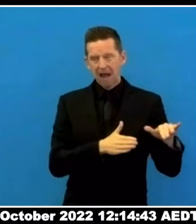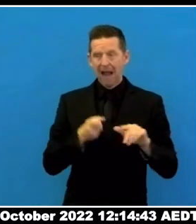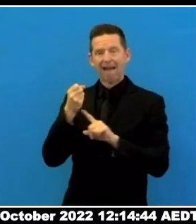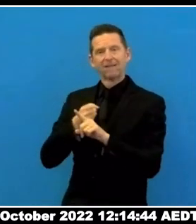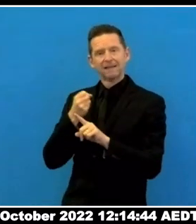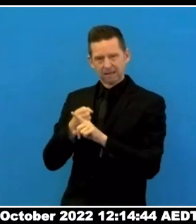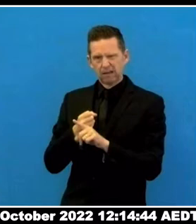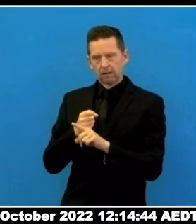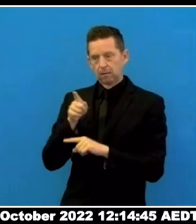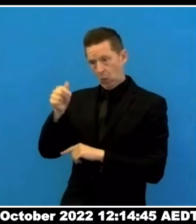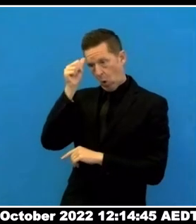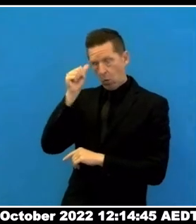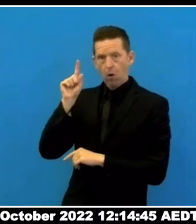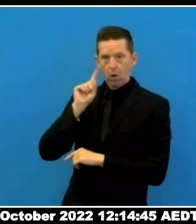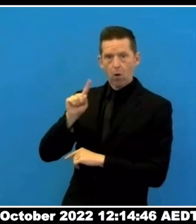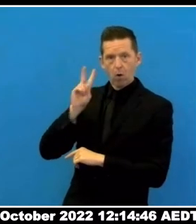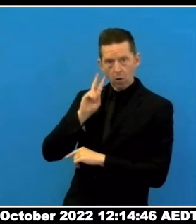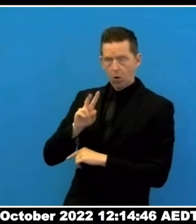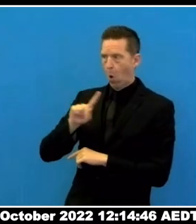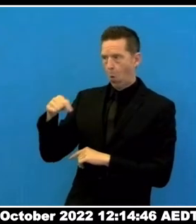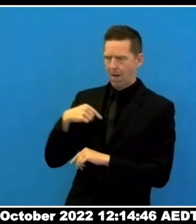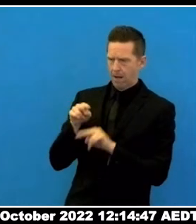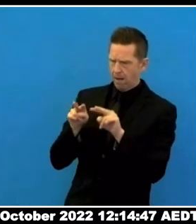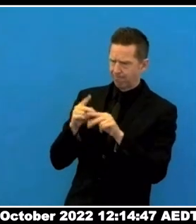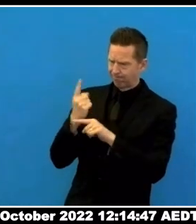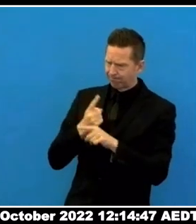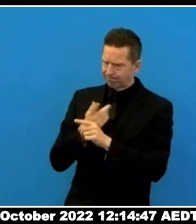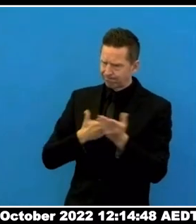the Royal Commission has heard about the importance of advocacy,